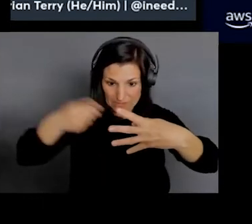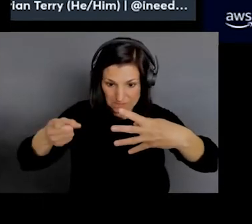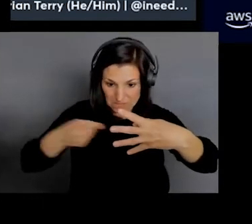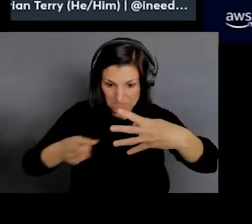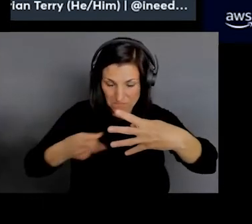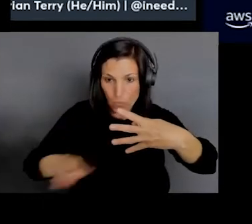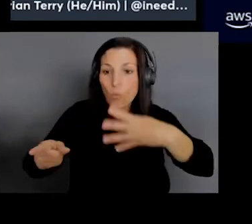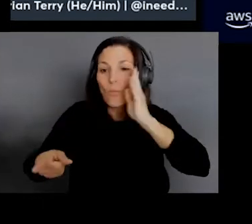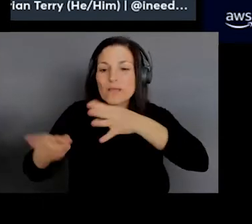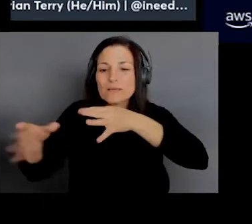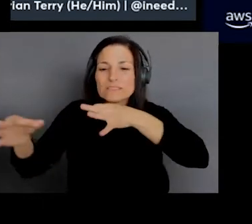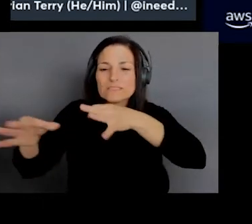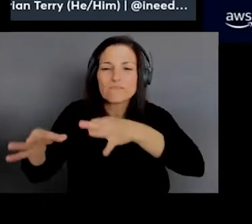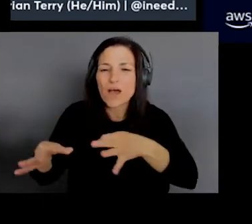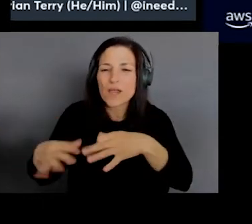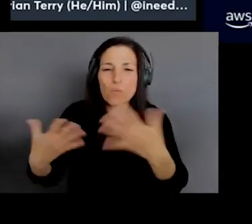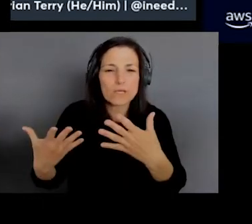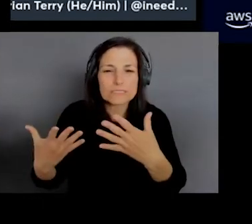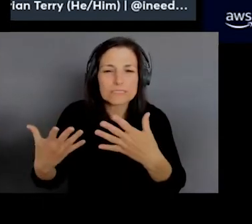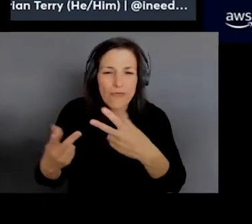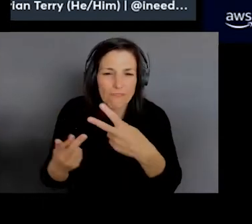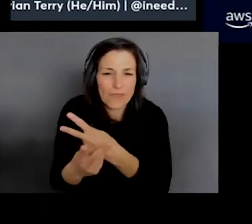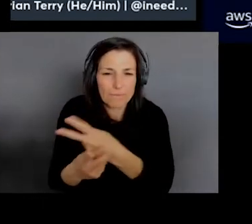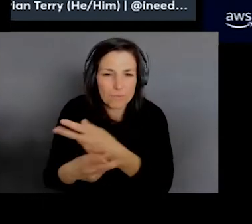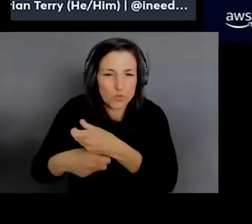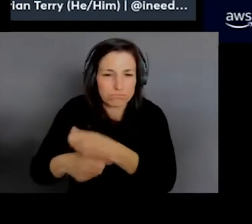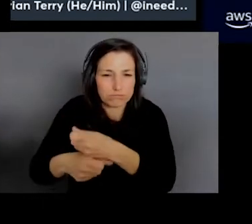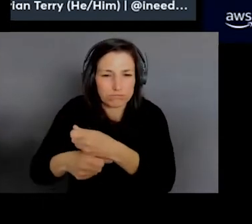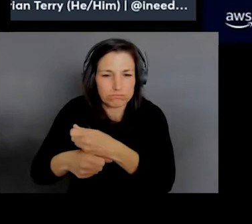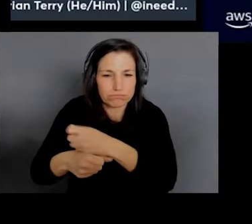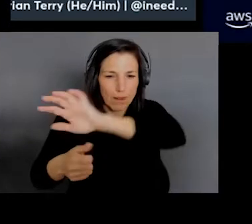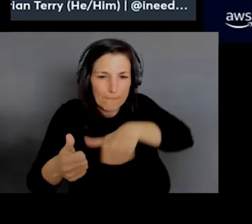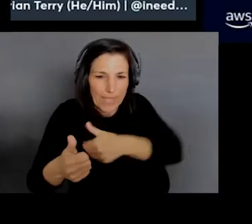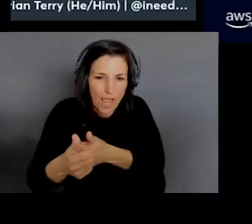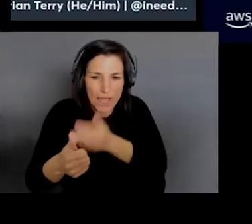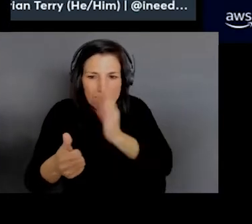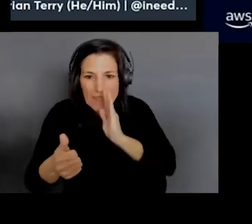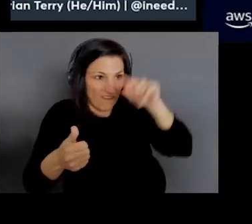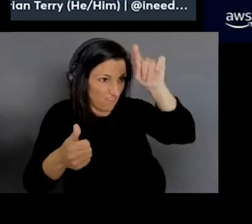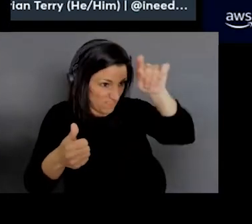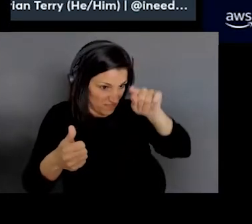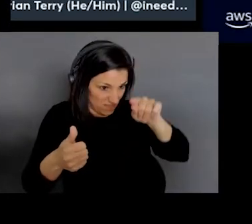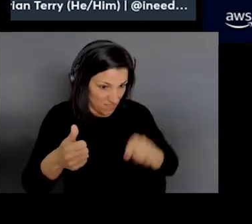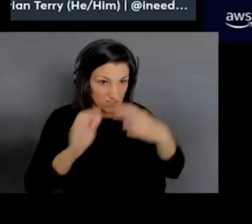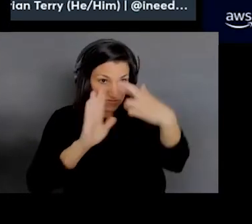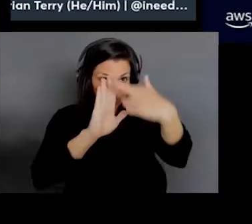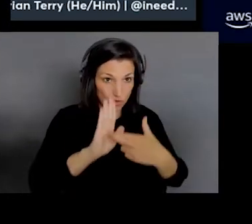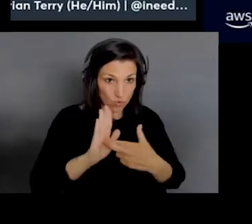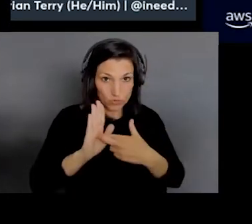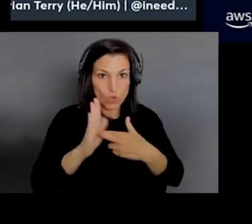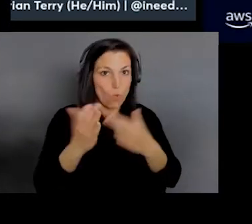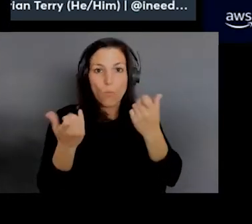what's the compute behind it that will actually take action on those rules. So again, let's think about our NBR,